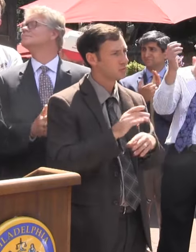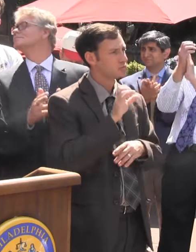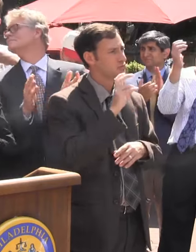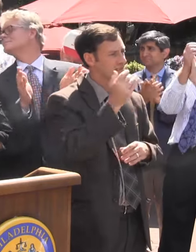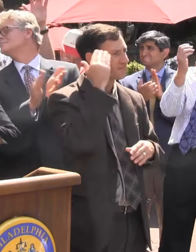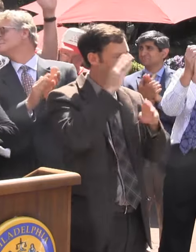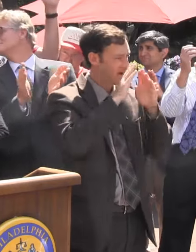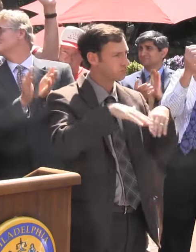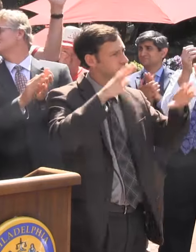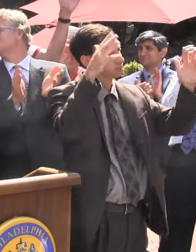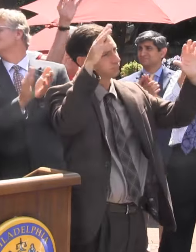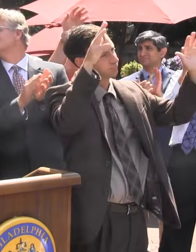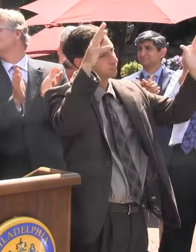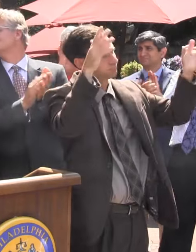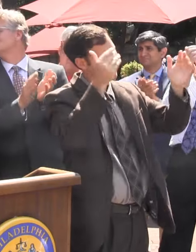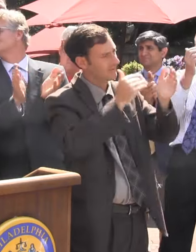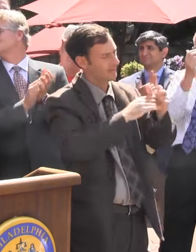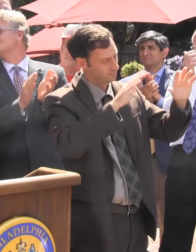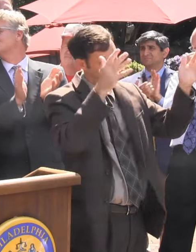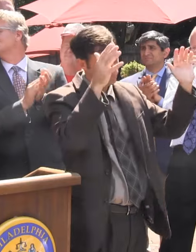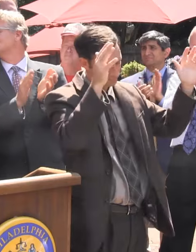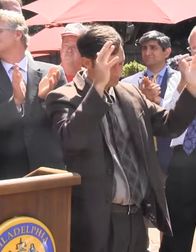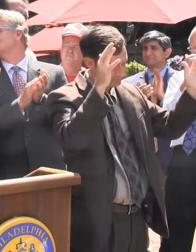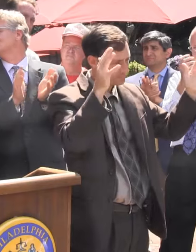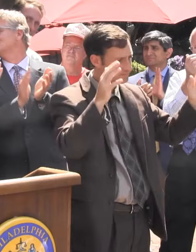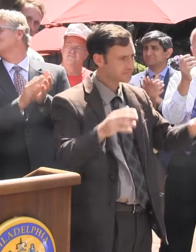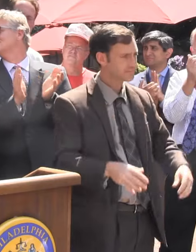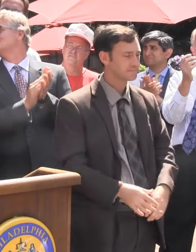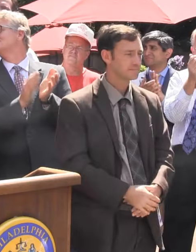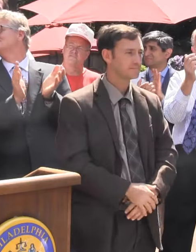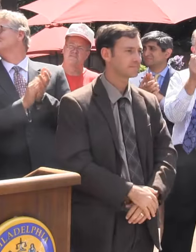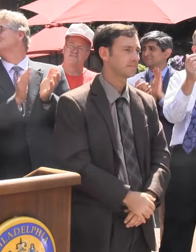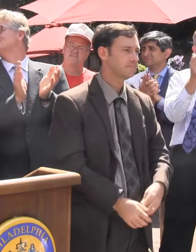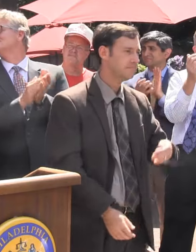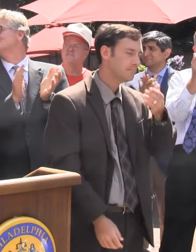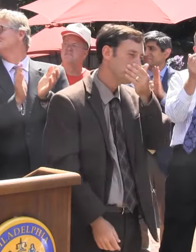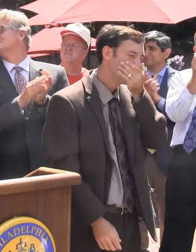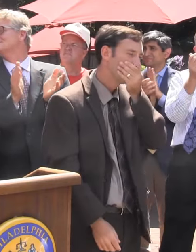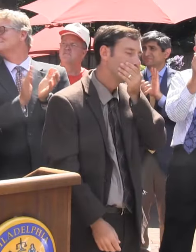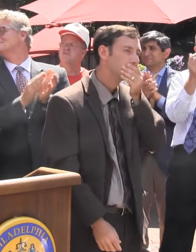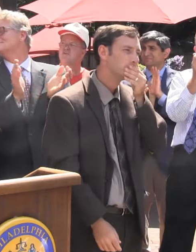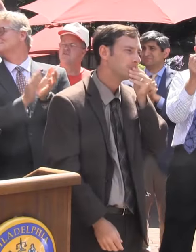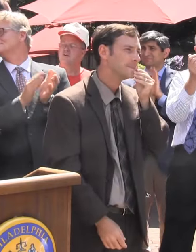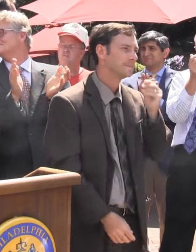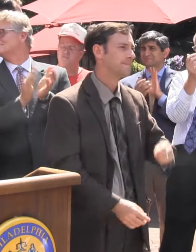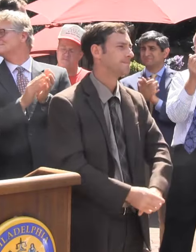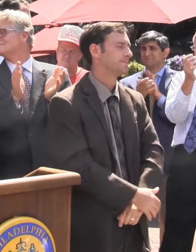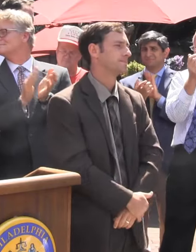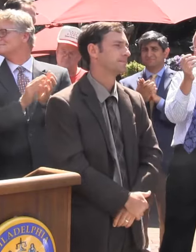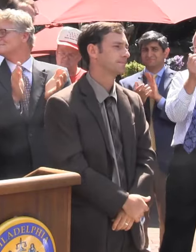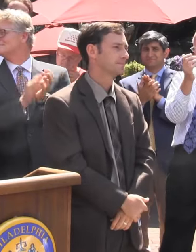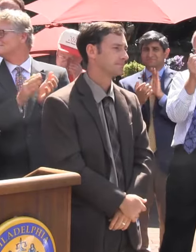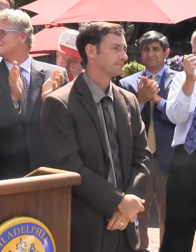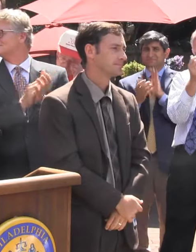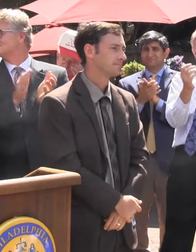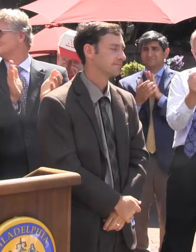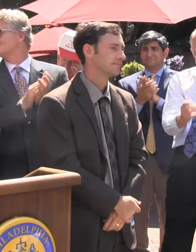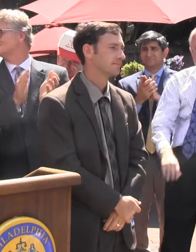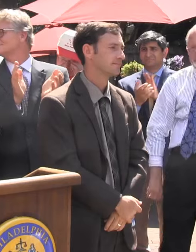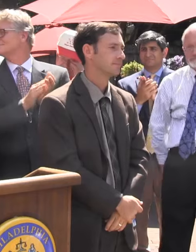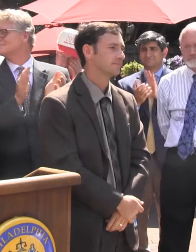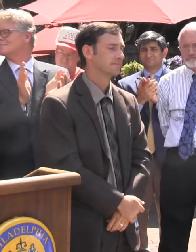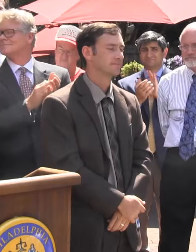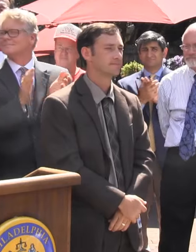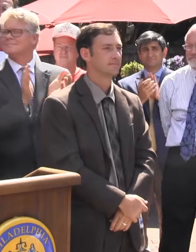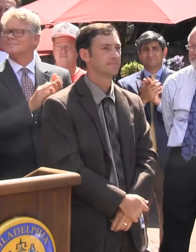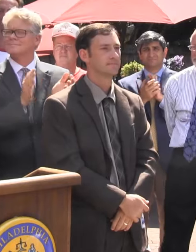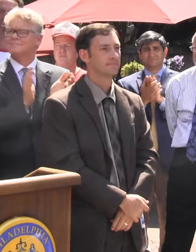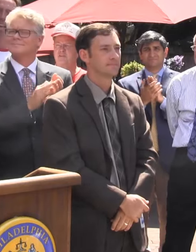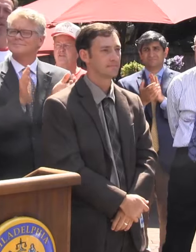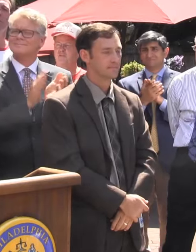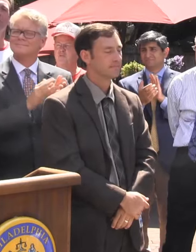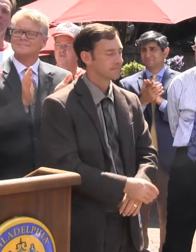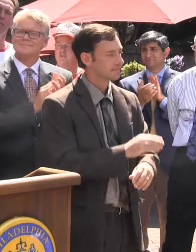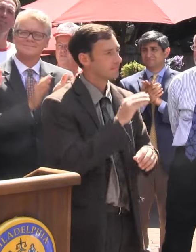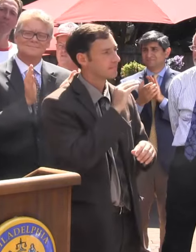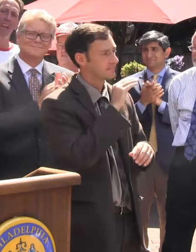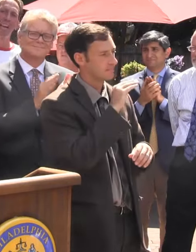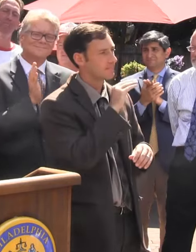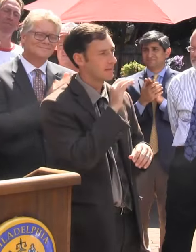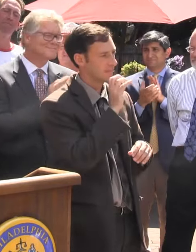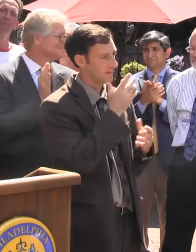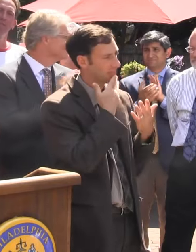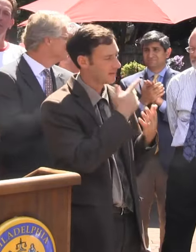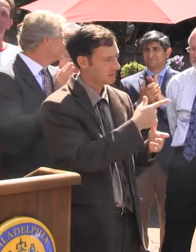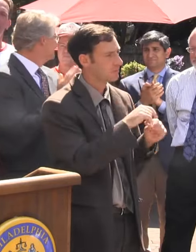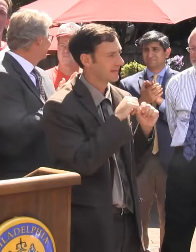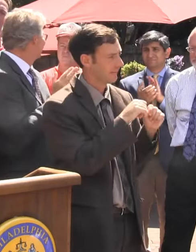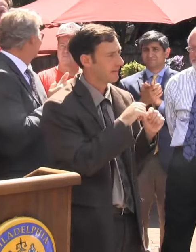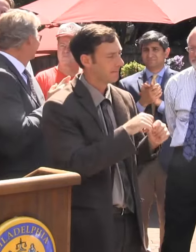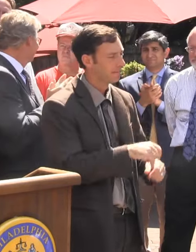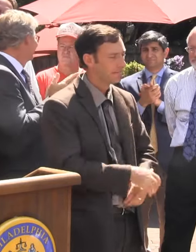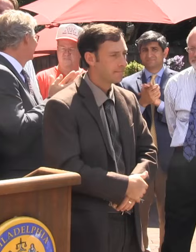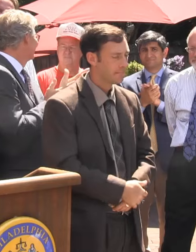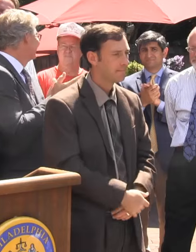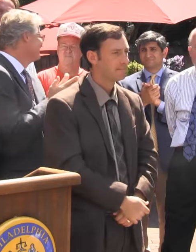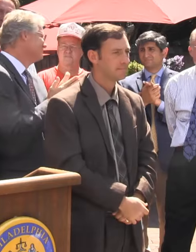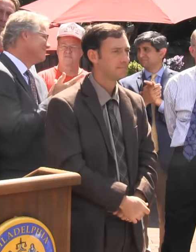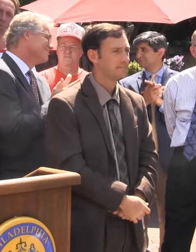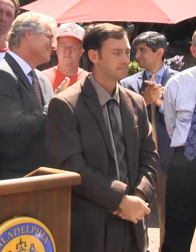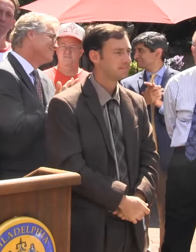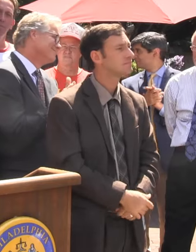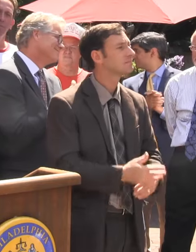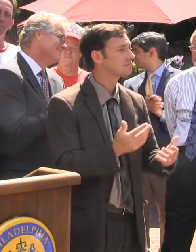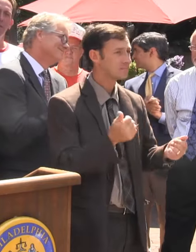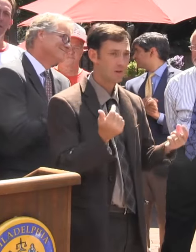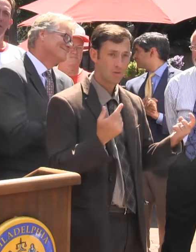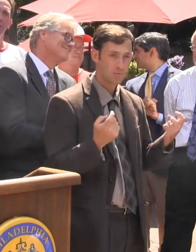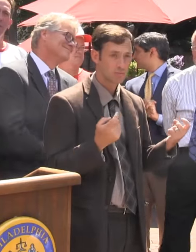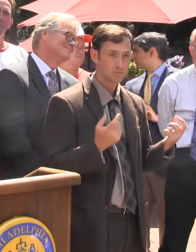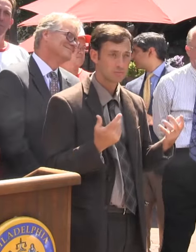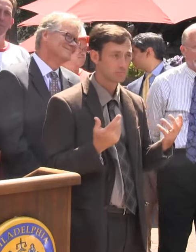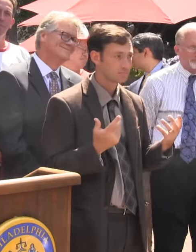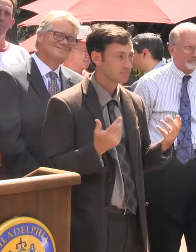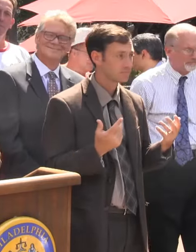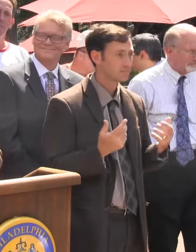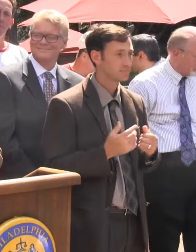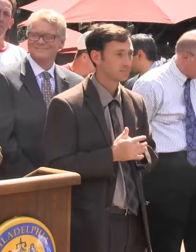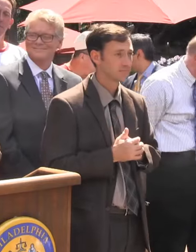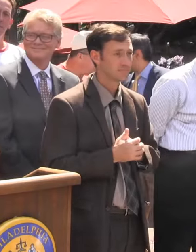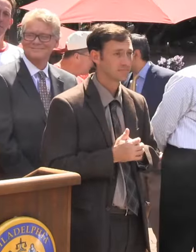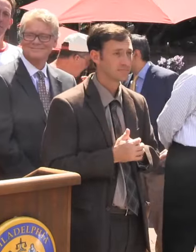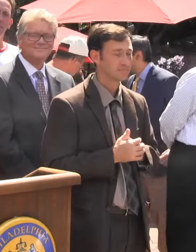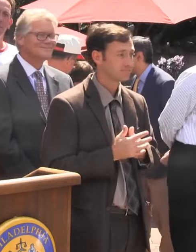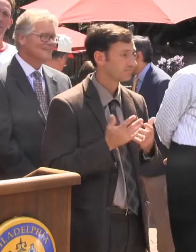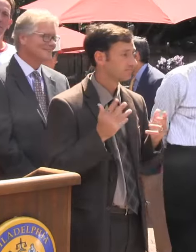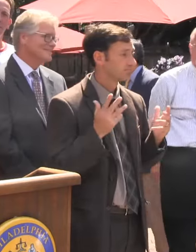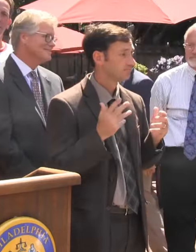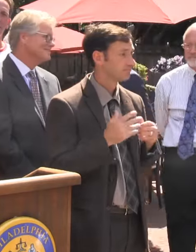of applause? Mick thank you very very much. Keep it up. So any other questions? That it?